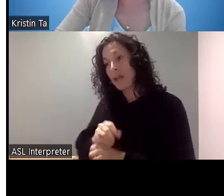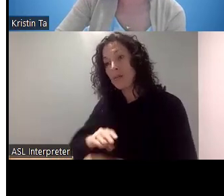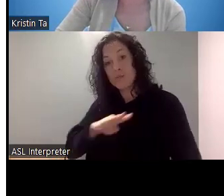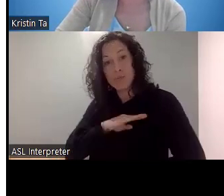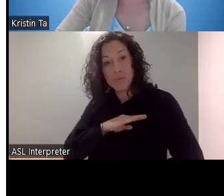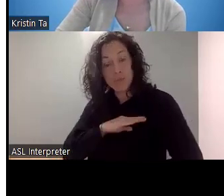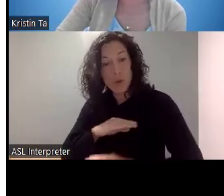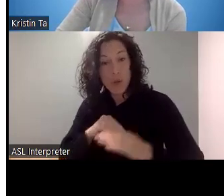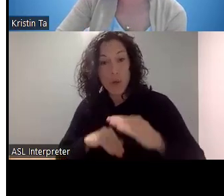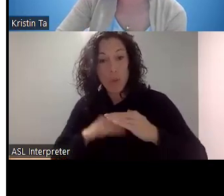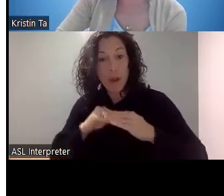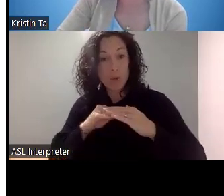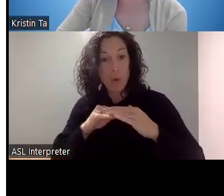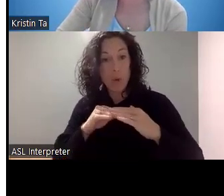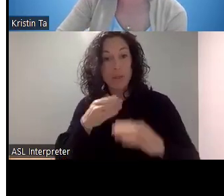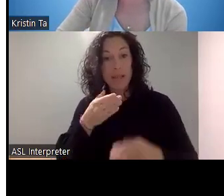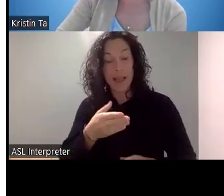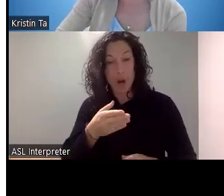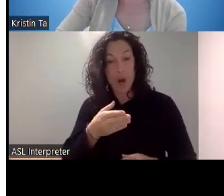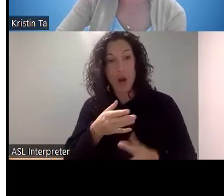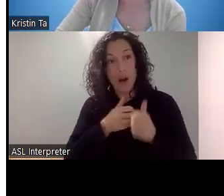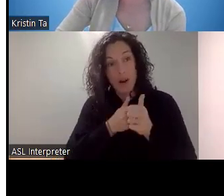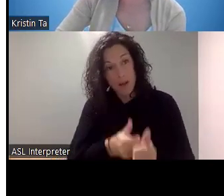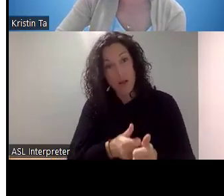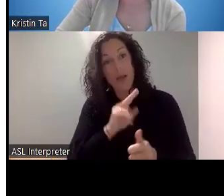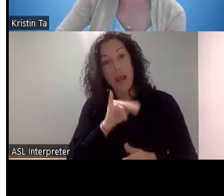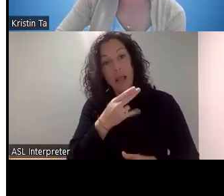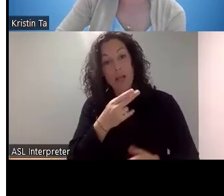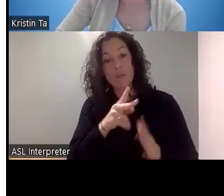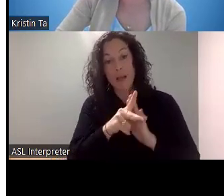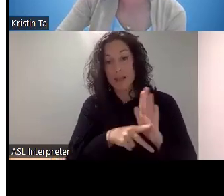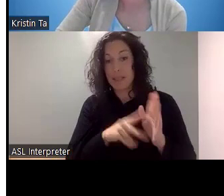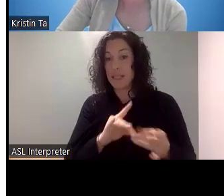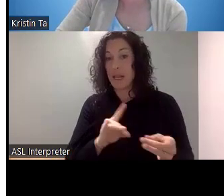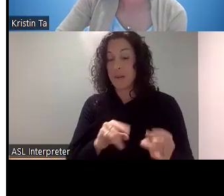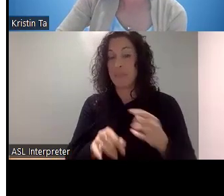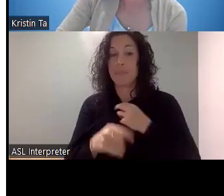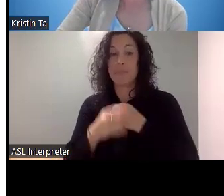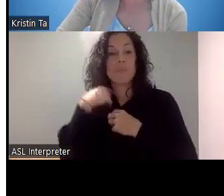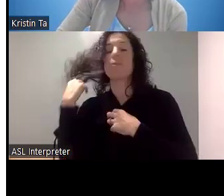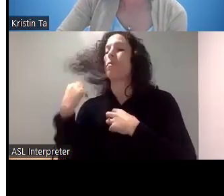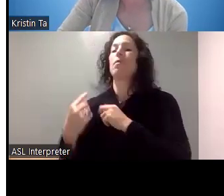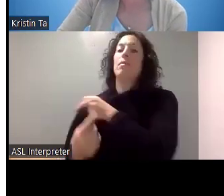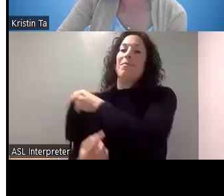in the regulations in the NIH grants policy statement. So that was our last question,